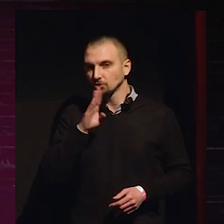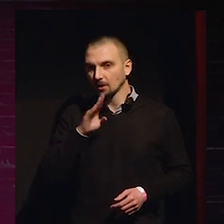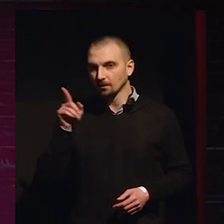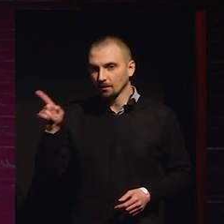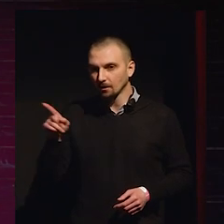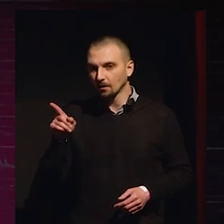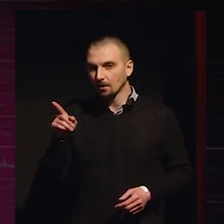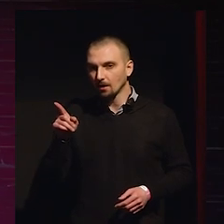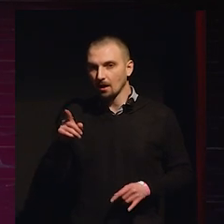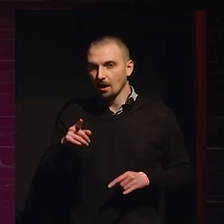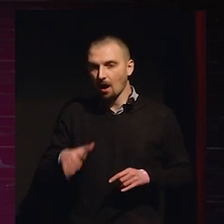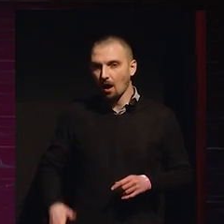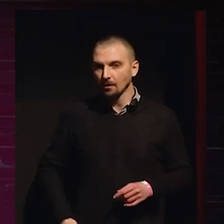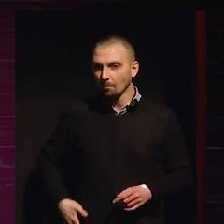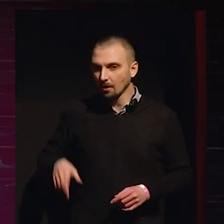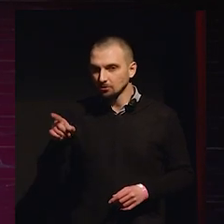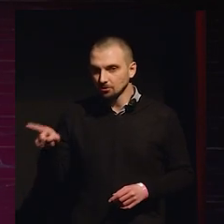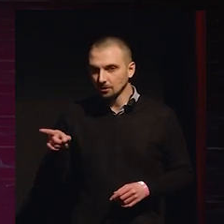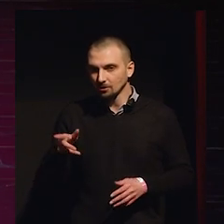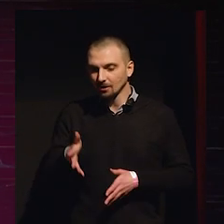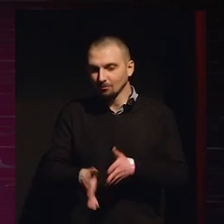around Haydarpaşa and Caddebostan.